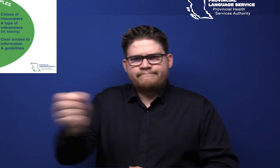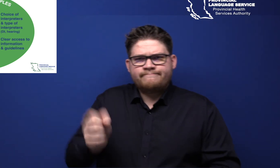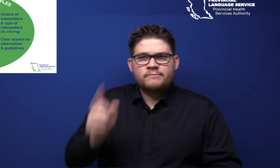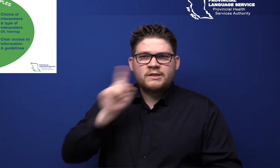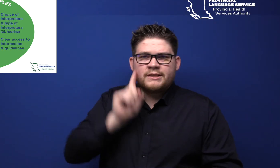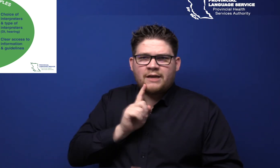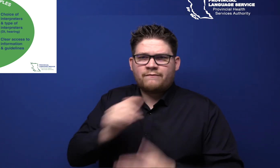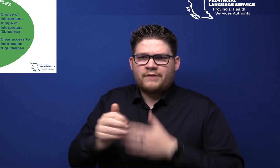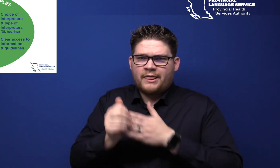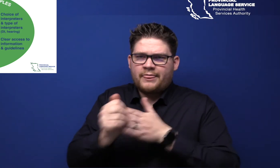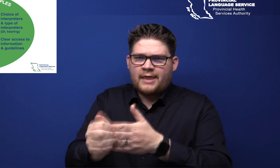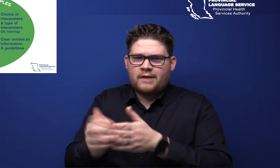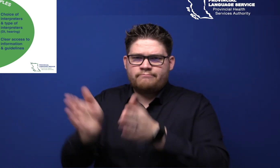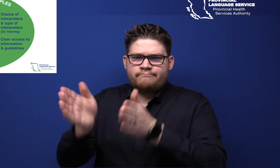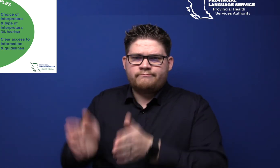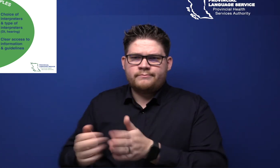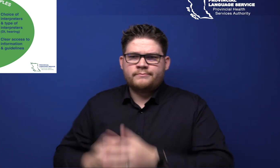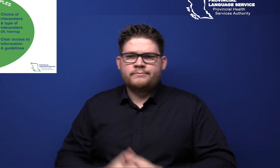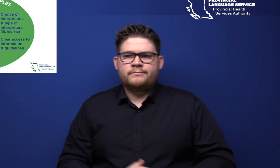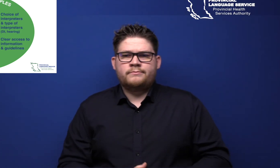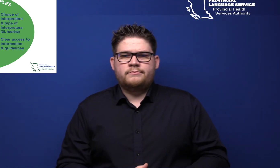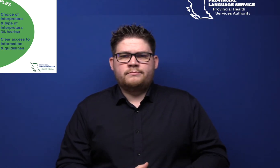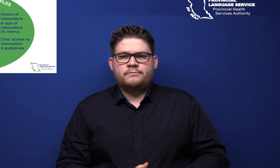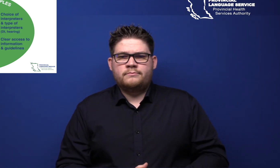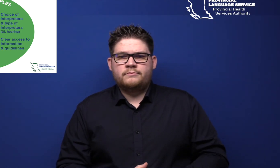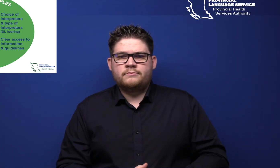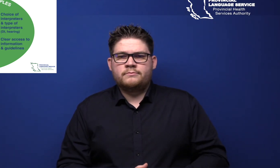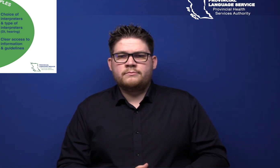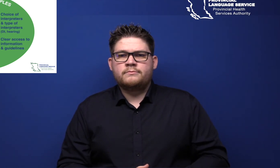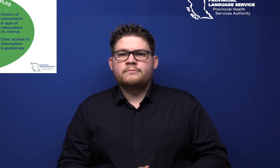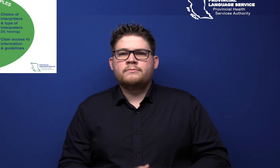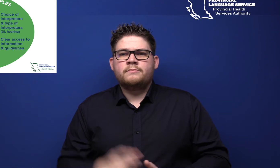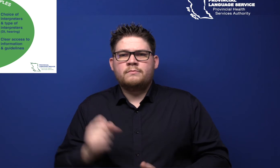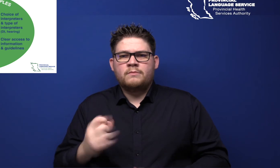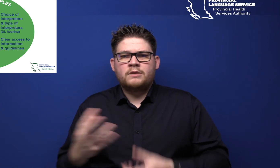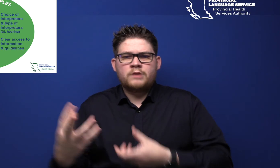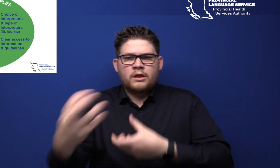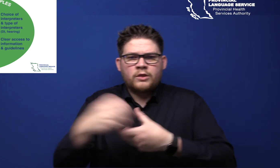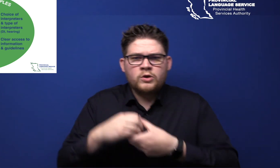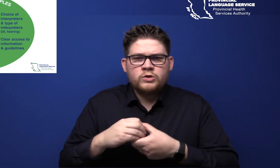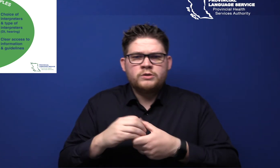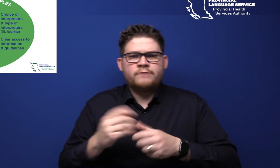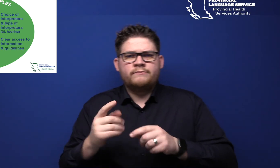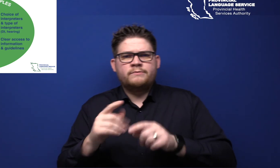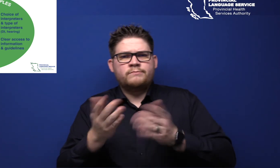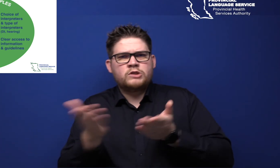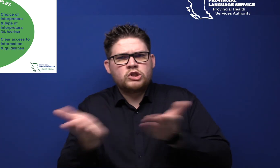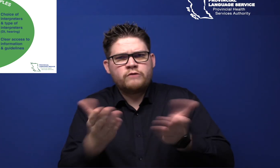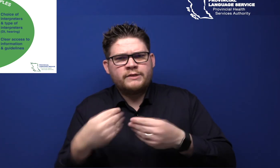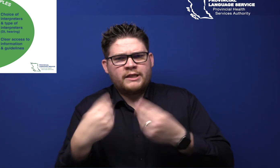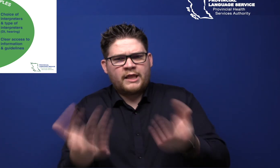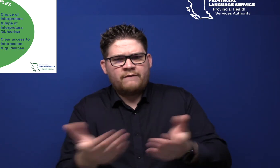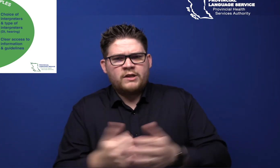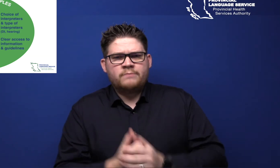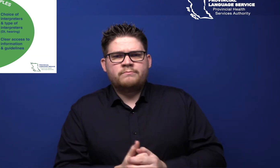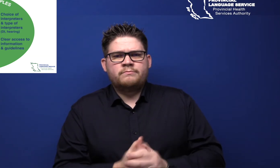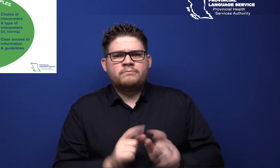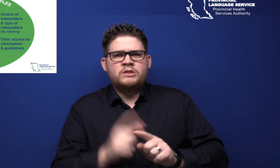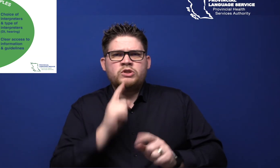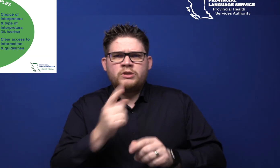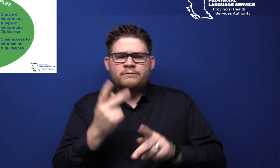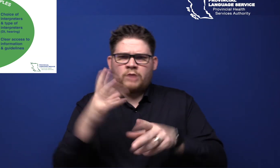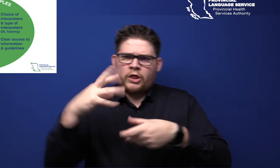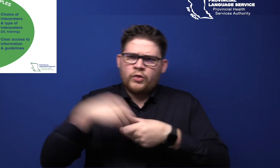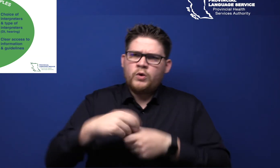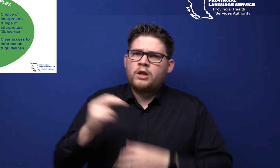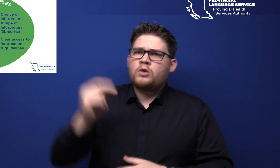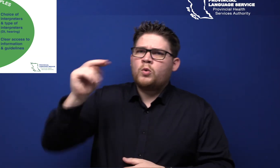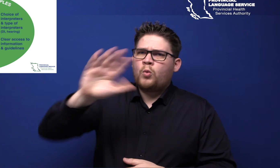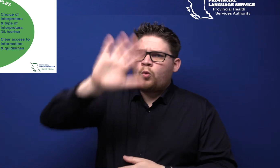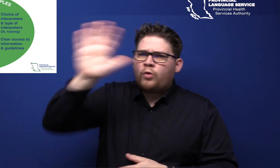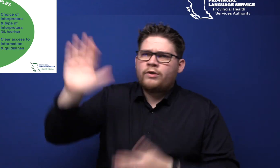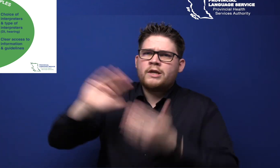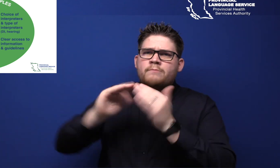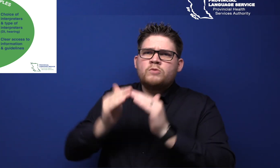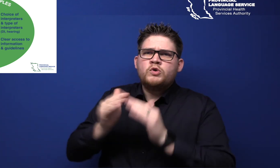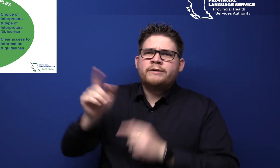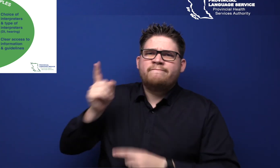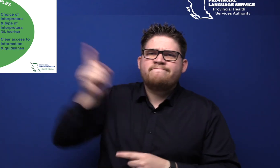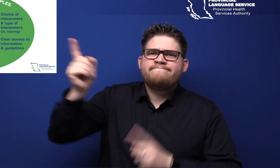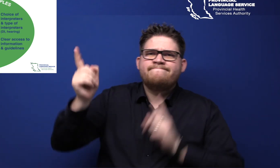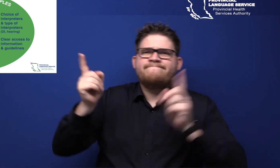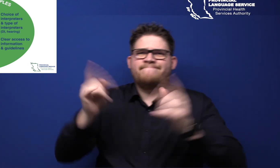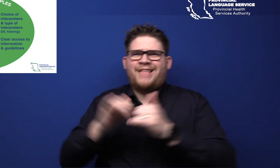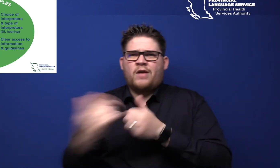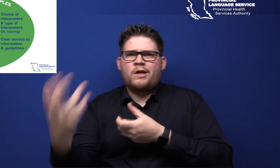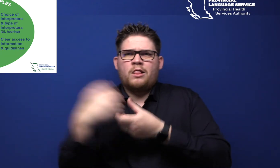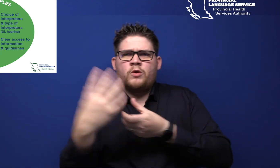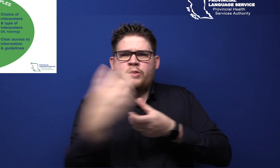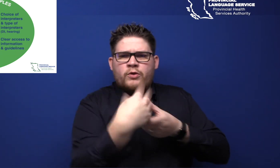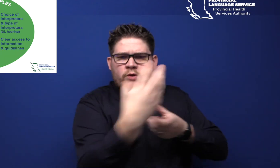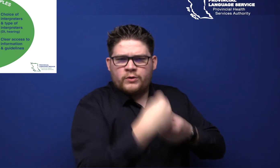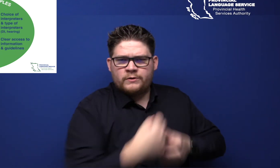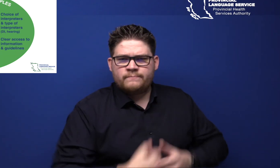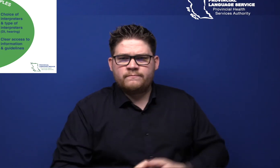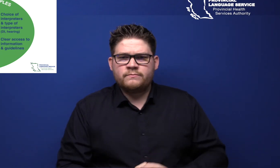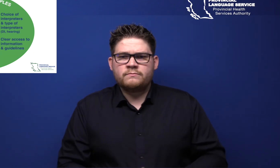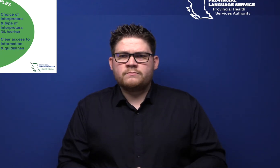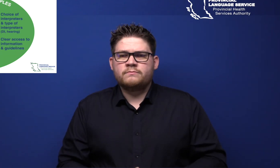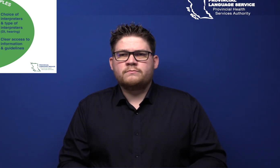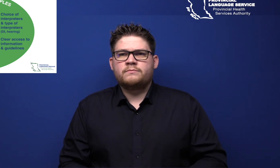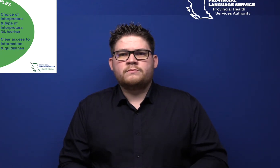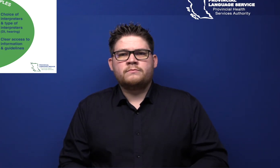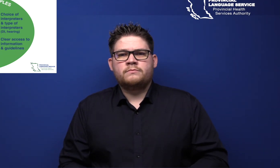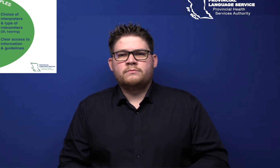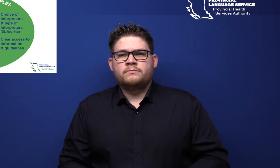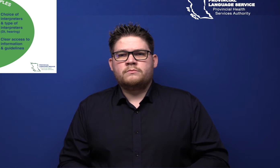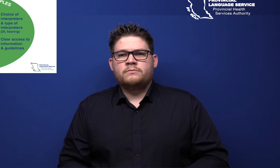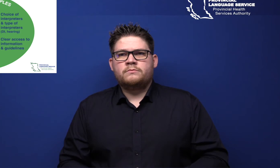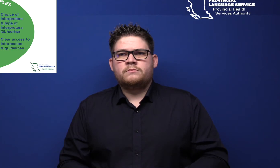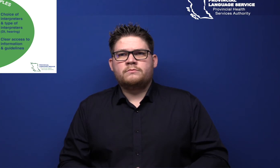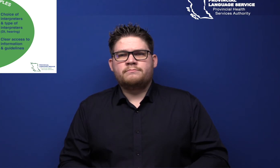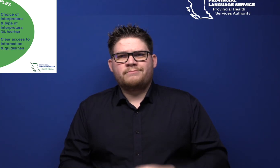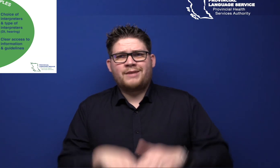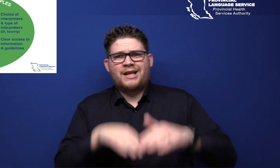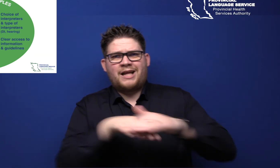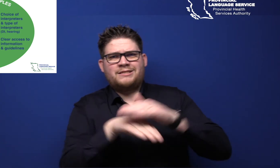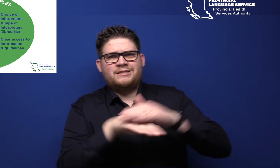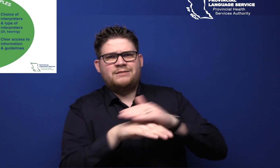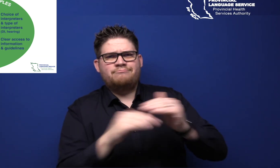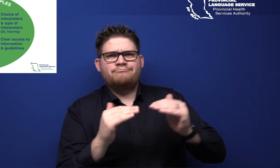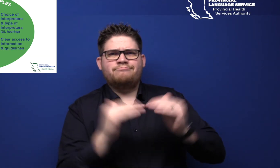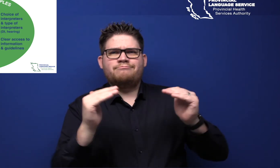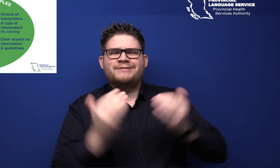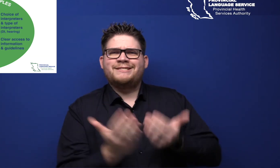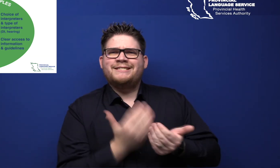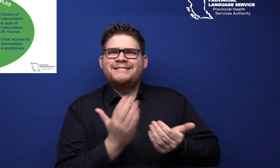IT WAS FOUND THAT A DEAF LED GROUP MUST BE ESTABLISHED; THERE MUST BE INCLUSIVE SERVICE DELIVERY ACROSS THE PROVINCE.